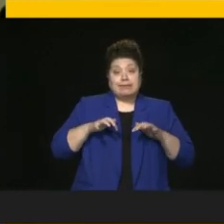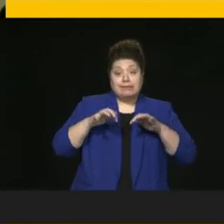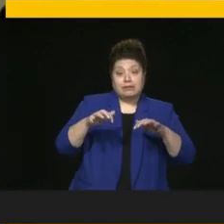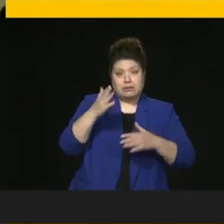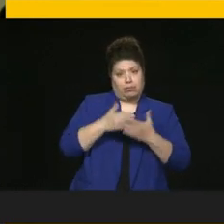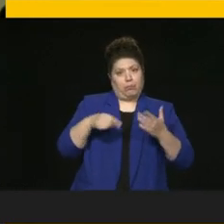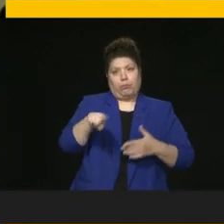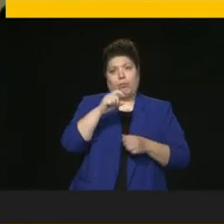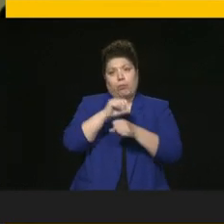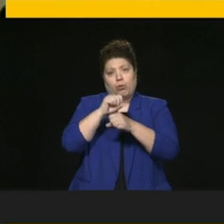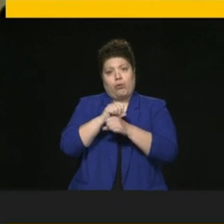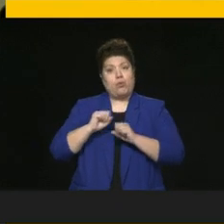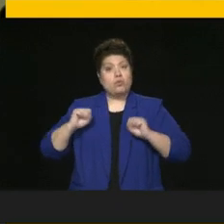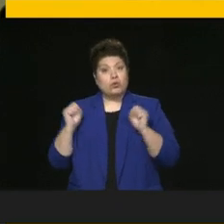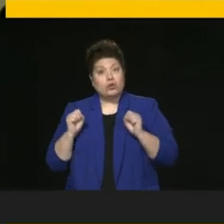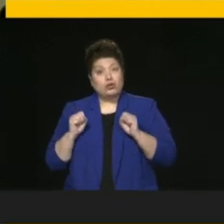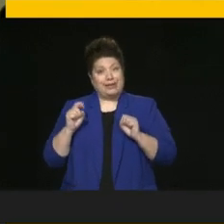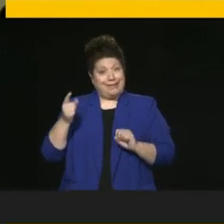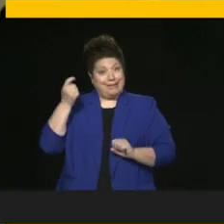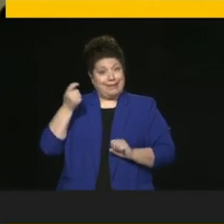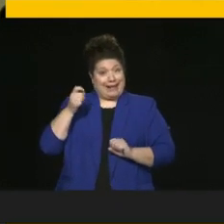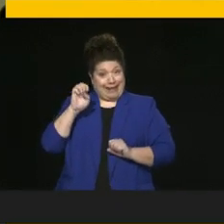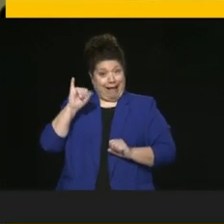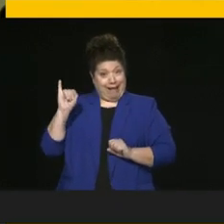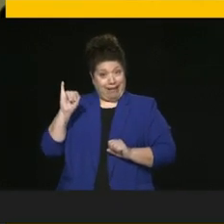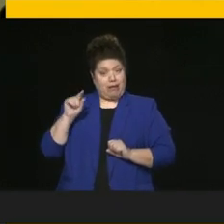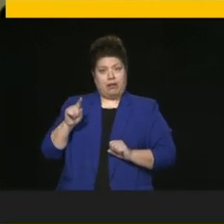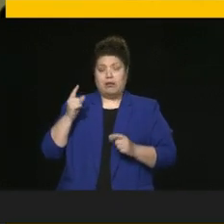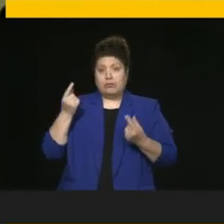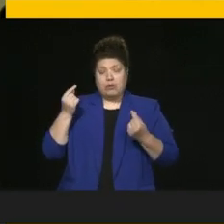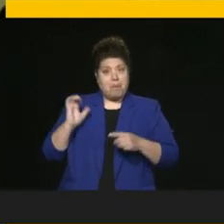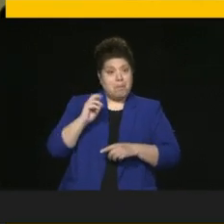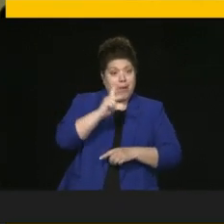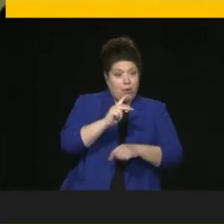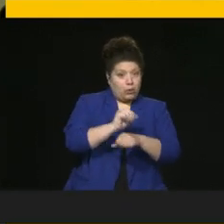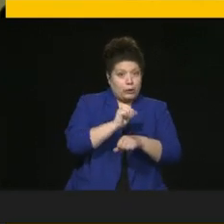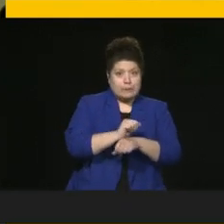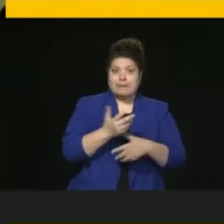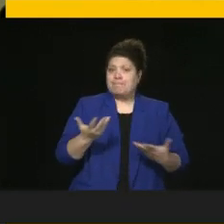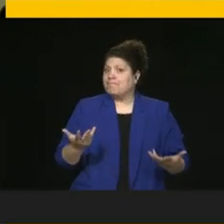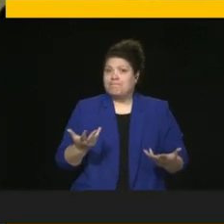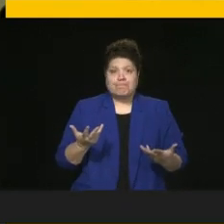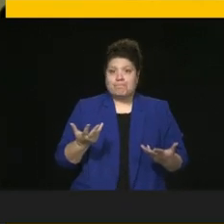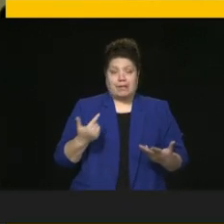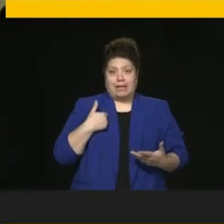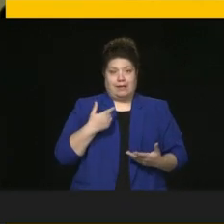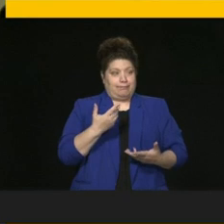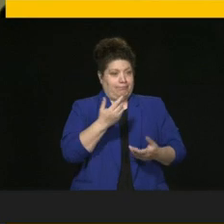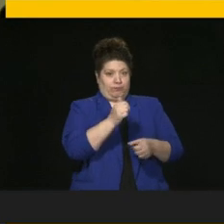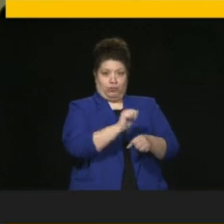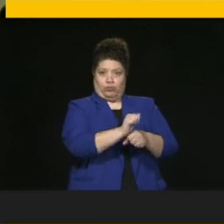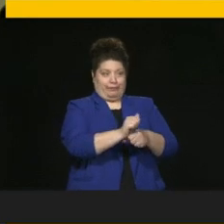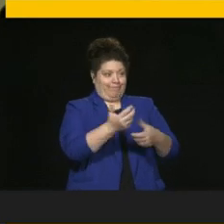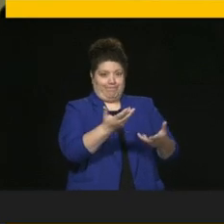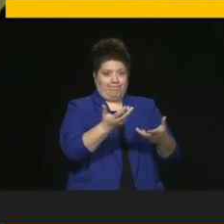SUPPORT THEY NEED. WE KNOW THAT CANADIANS WHO HAVE